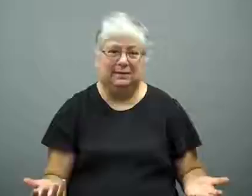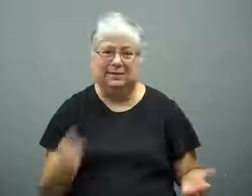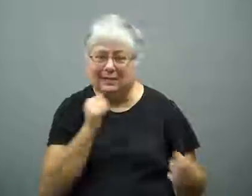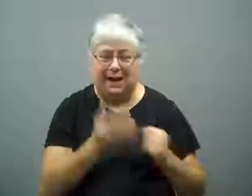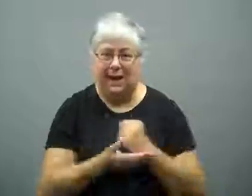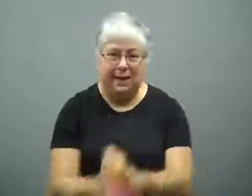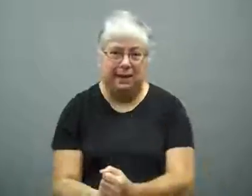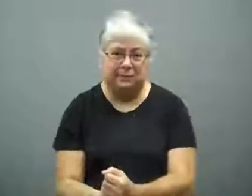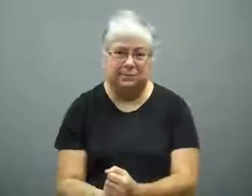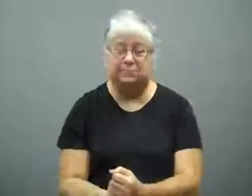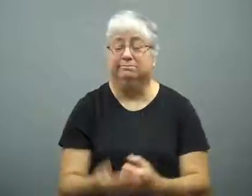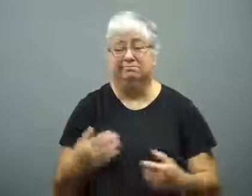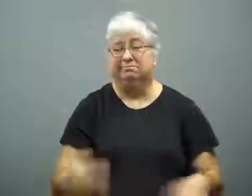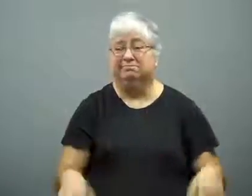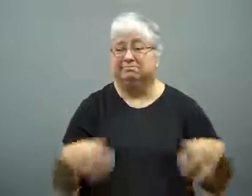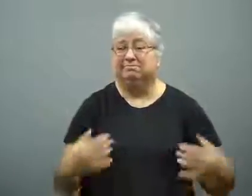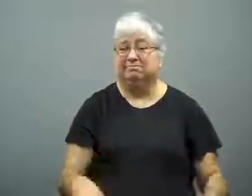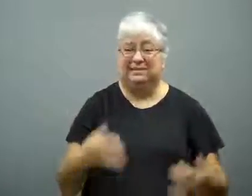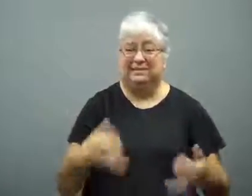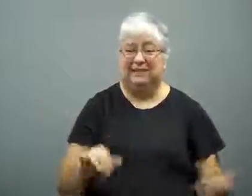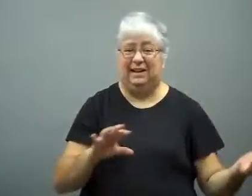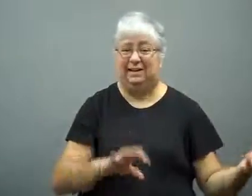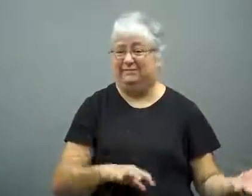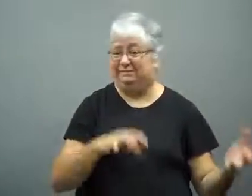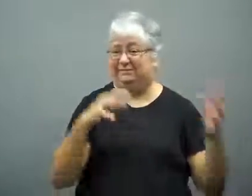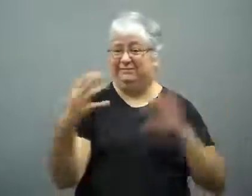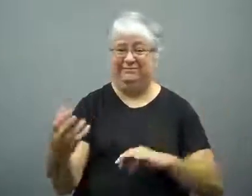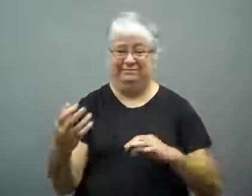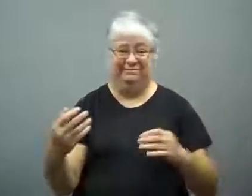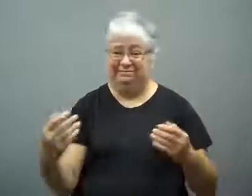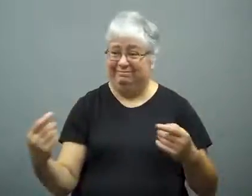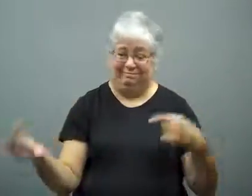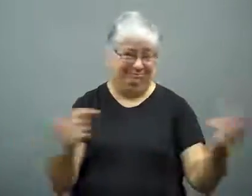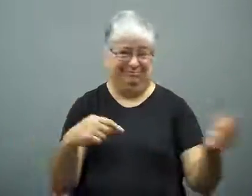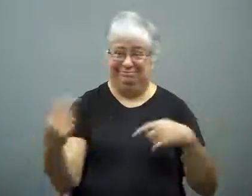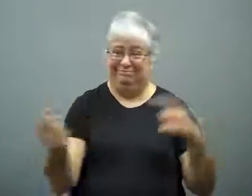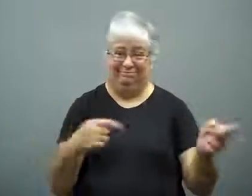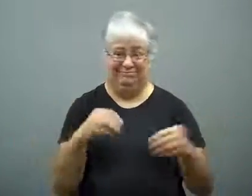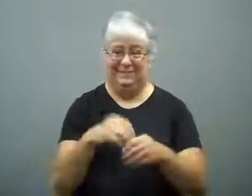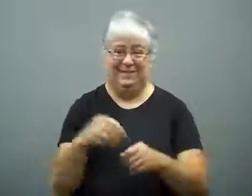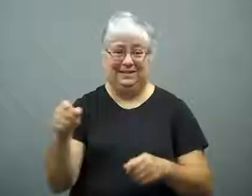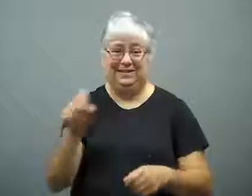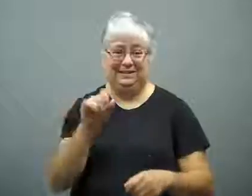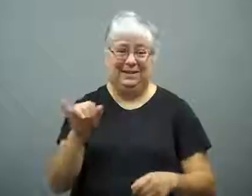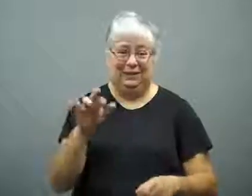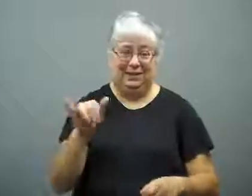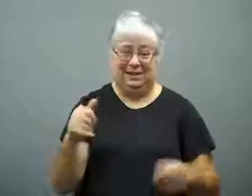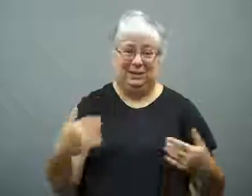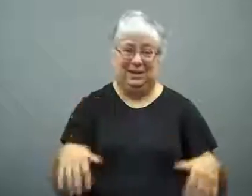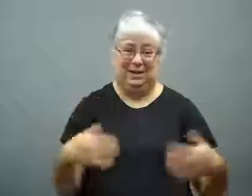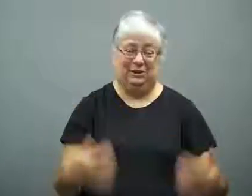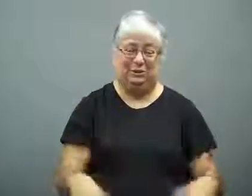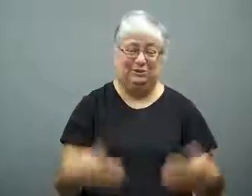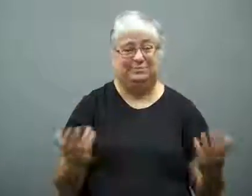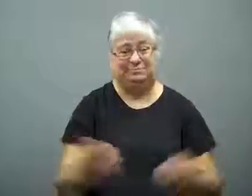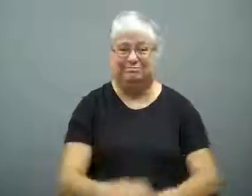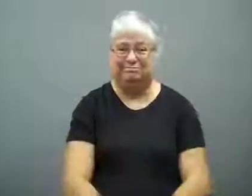It wouldn't help. So things are still chaotic in Syria.